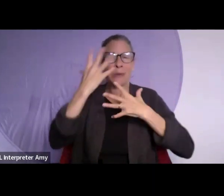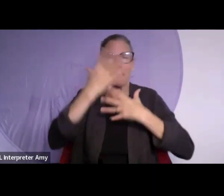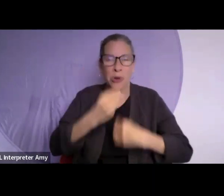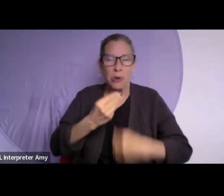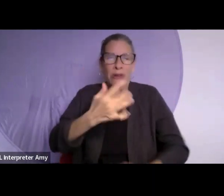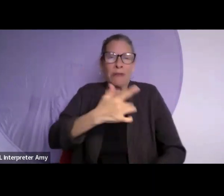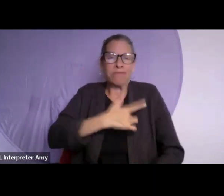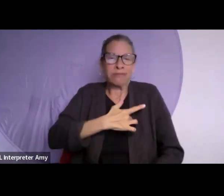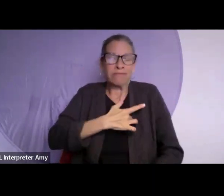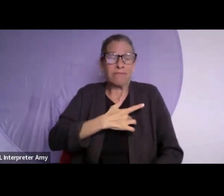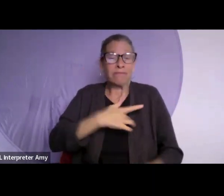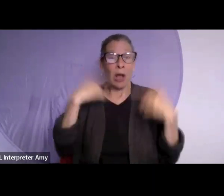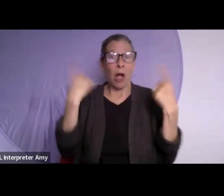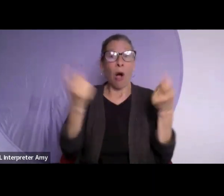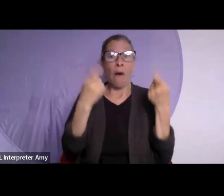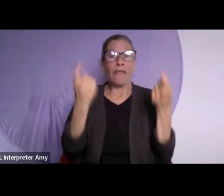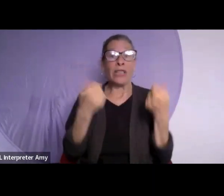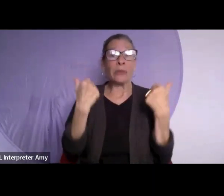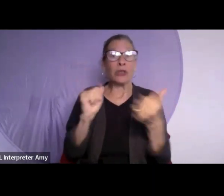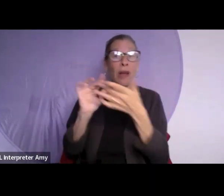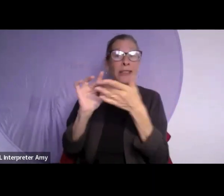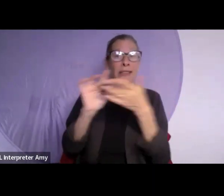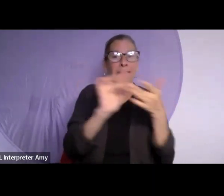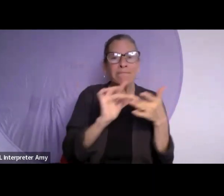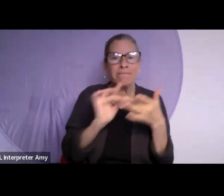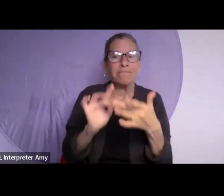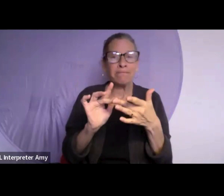our festival tries to speak not just to the insiders but the